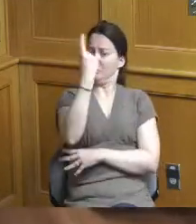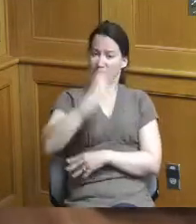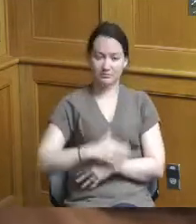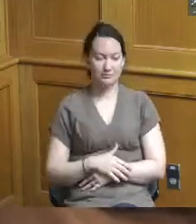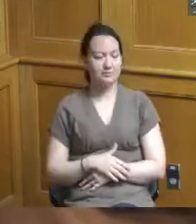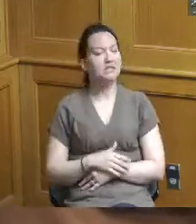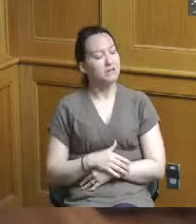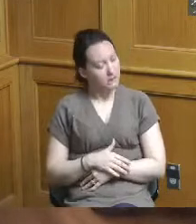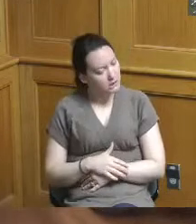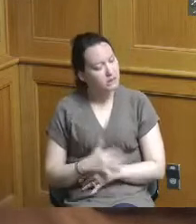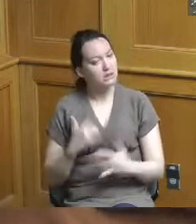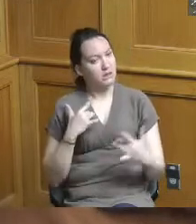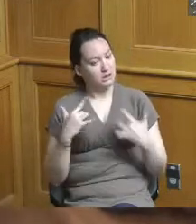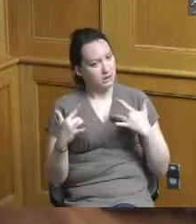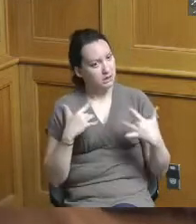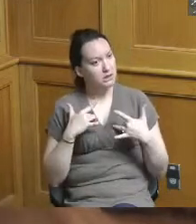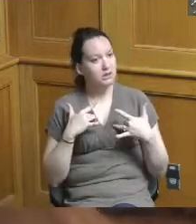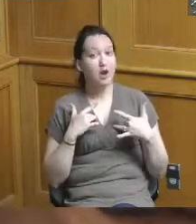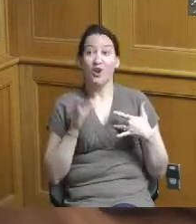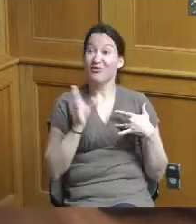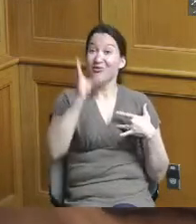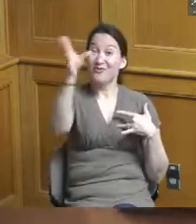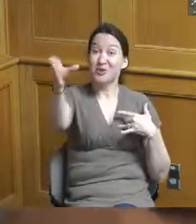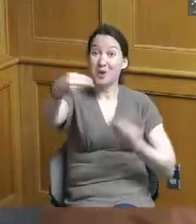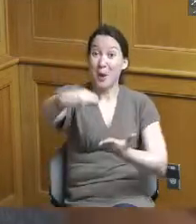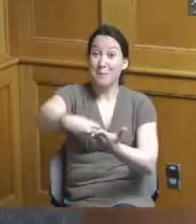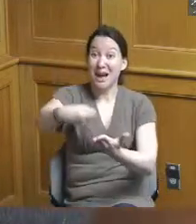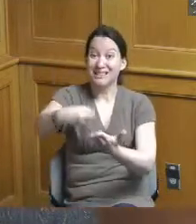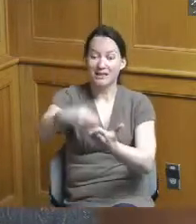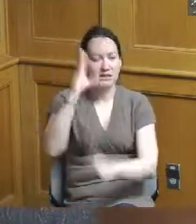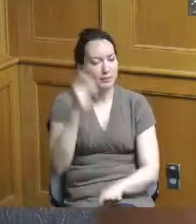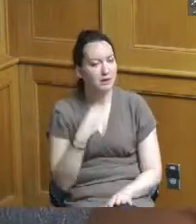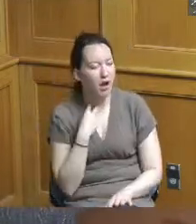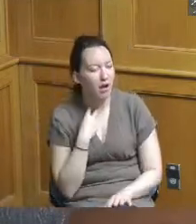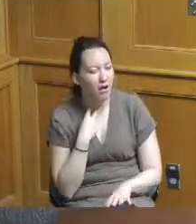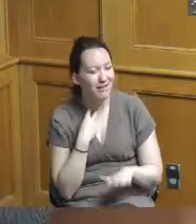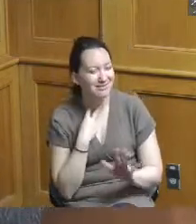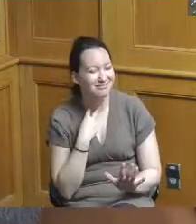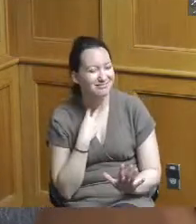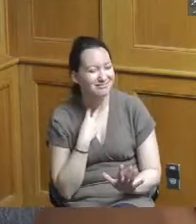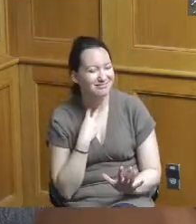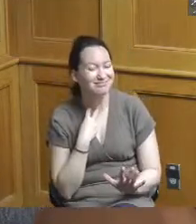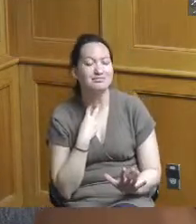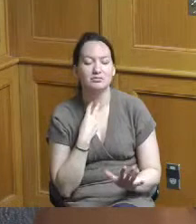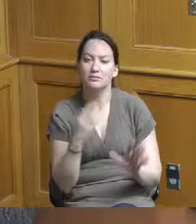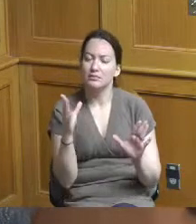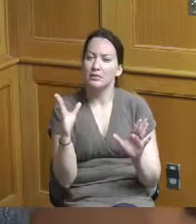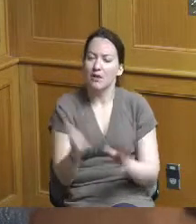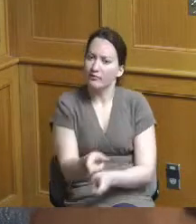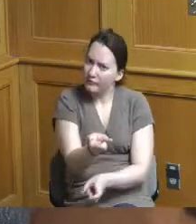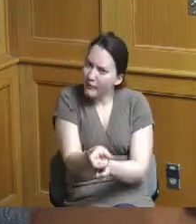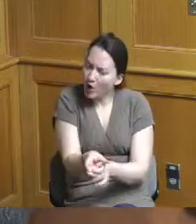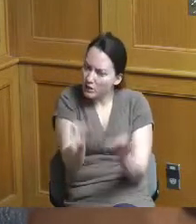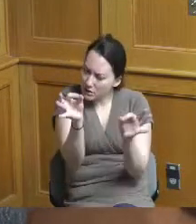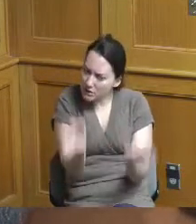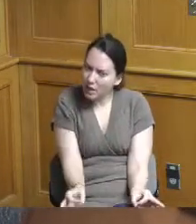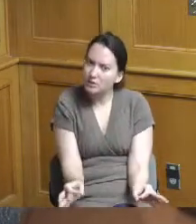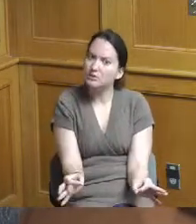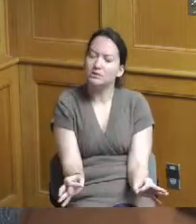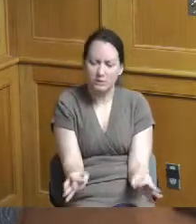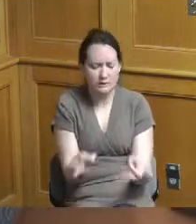concerned about tying up future money second thing is we have to make a tough decision to